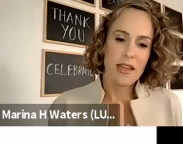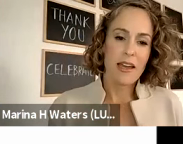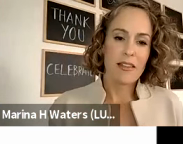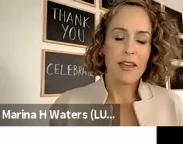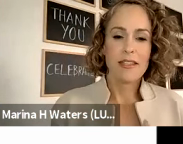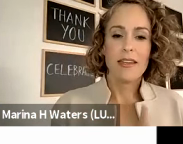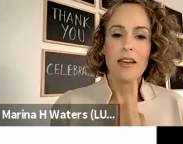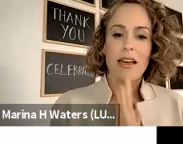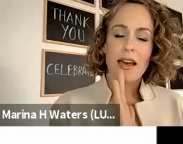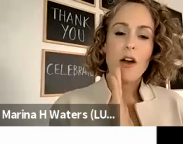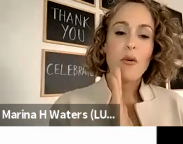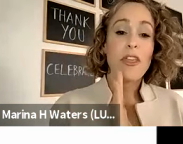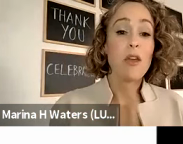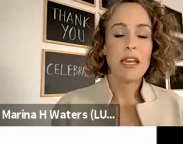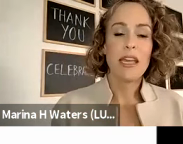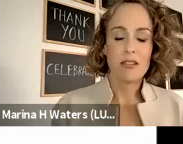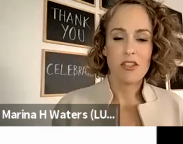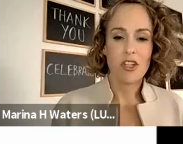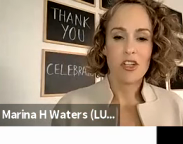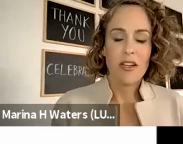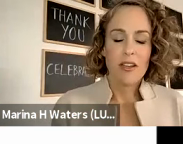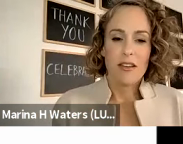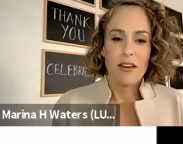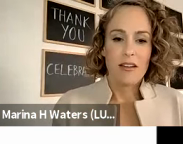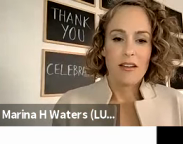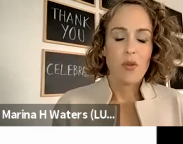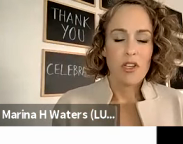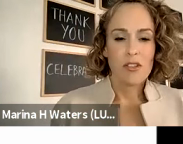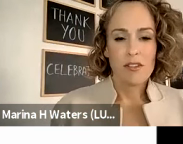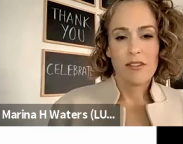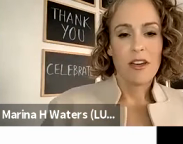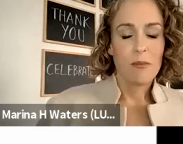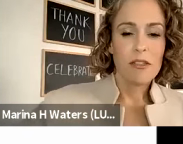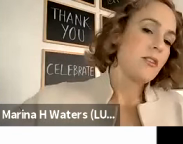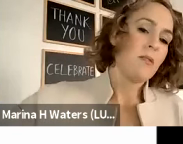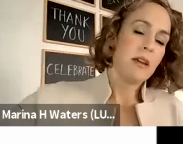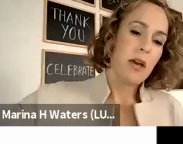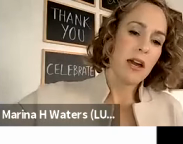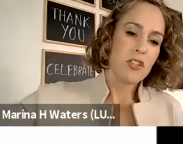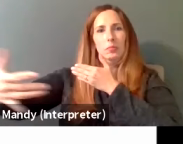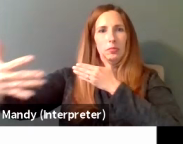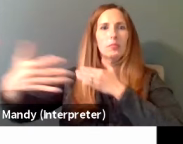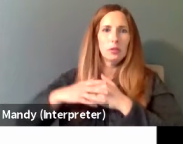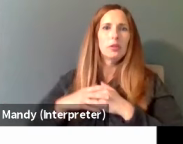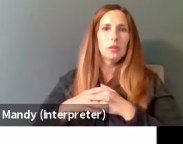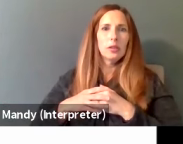and highlight how they would answer the questions in this document. So I'm actually on the board of Exodus.